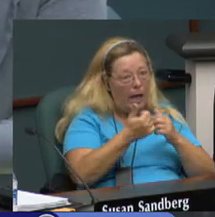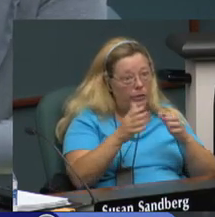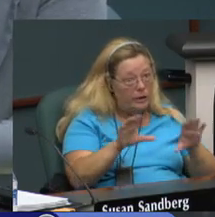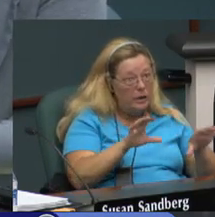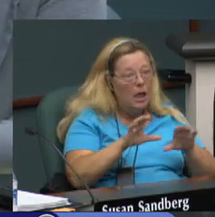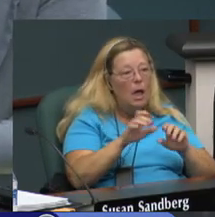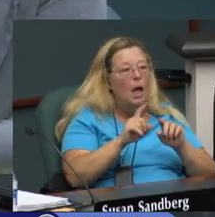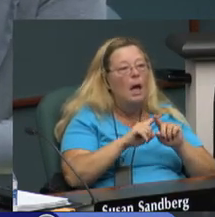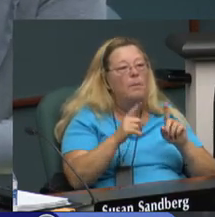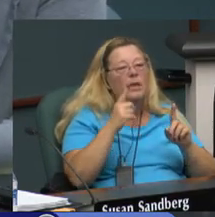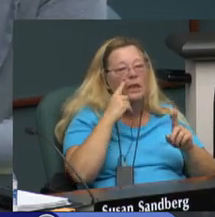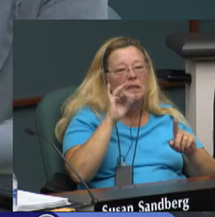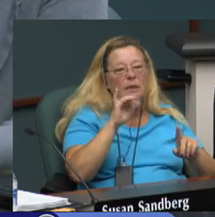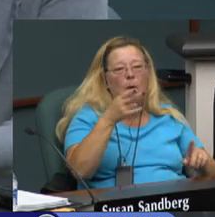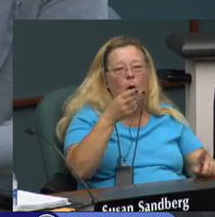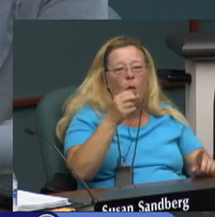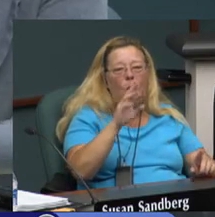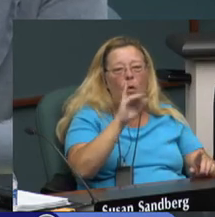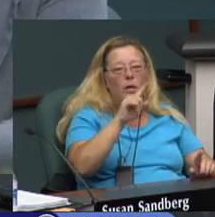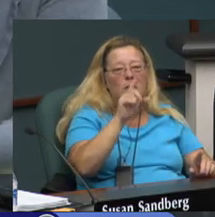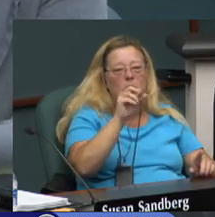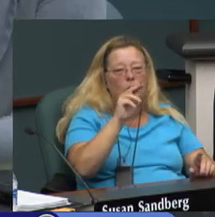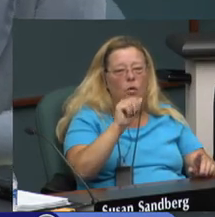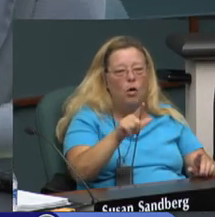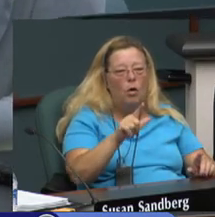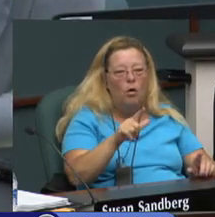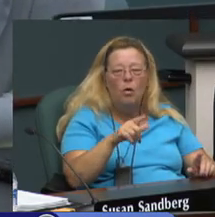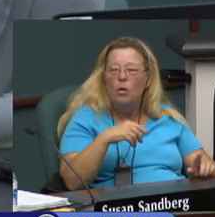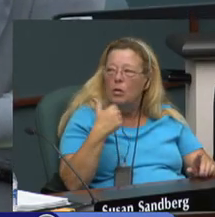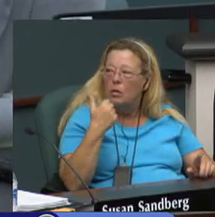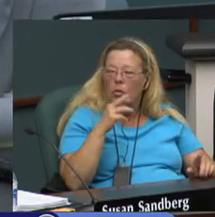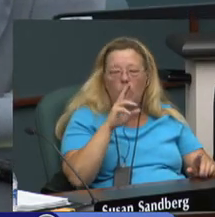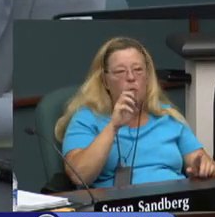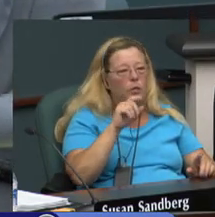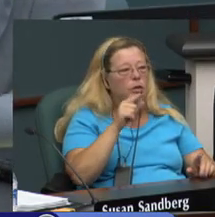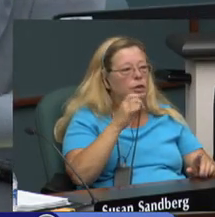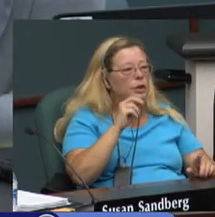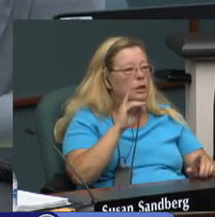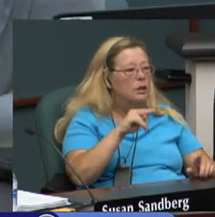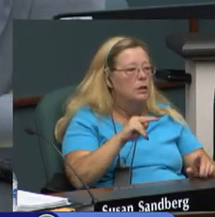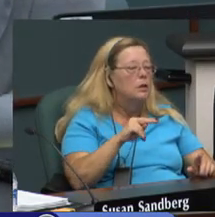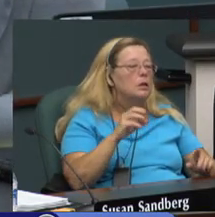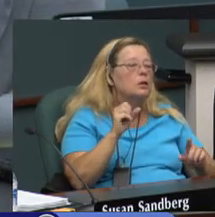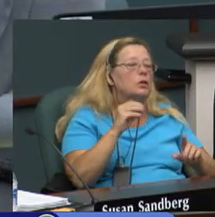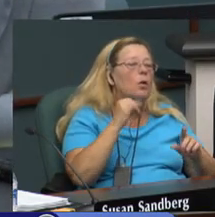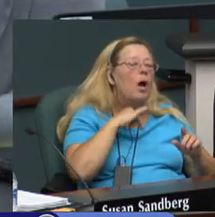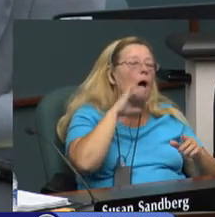horizontal property regime thank you and so I believe that that would be possible